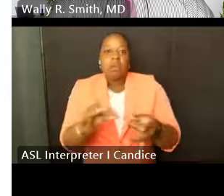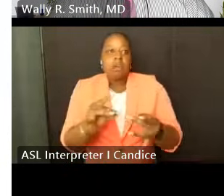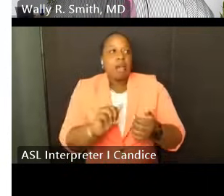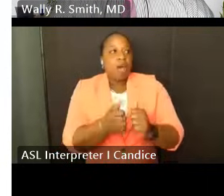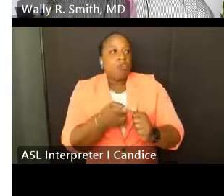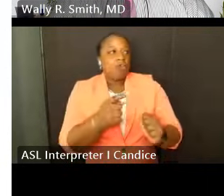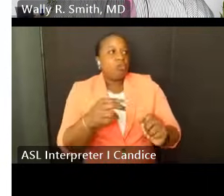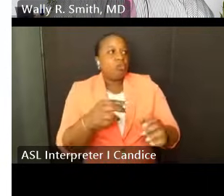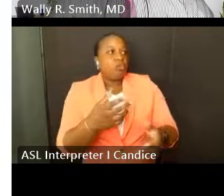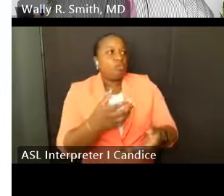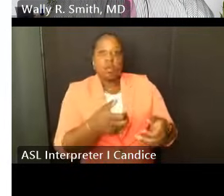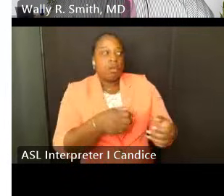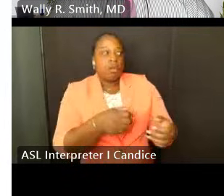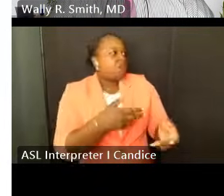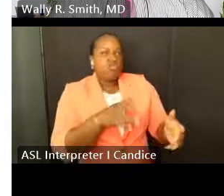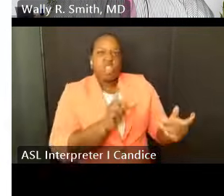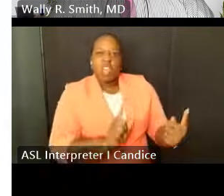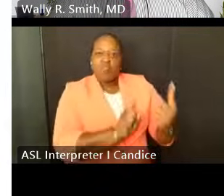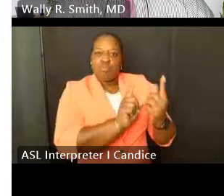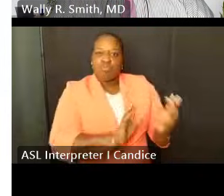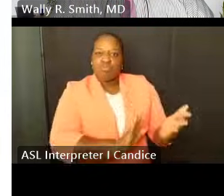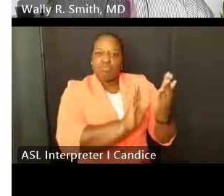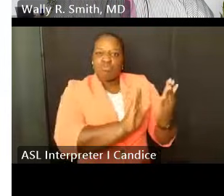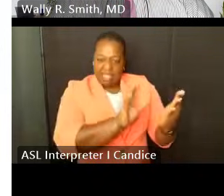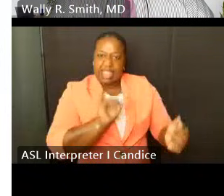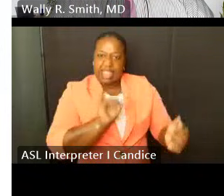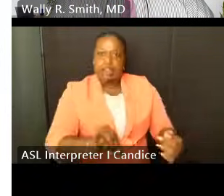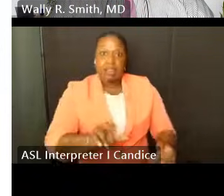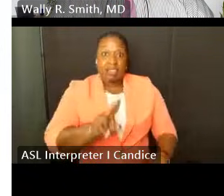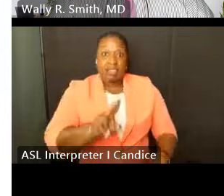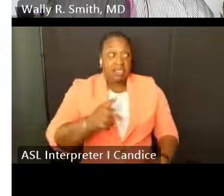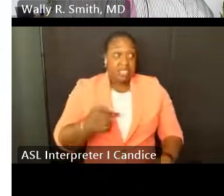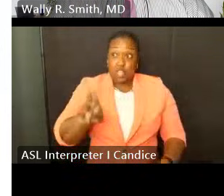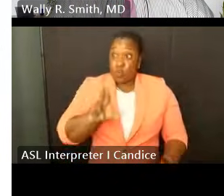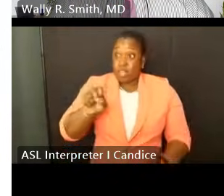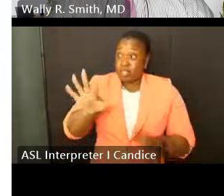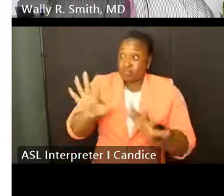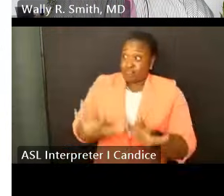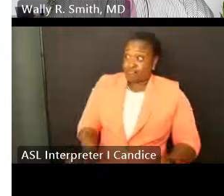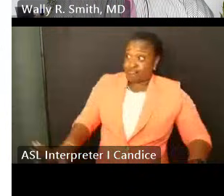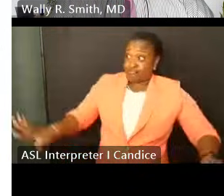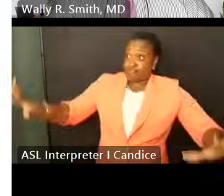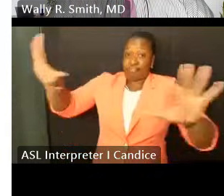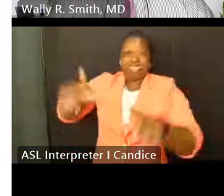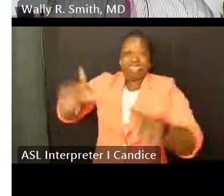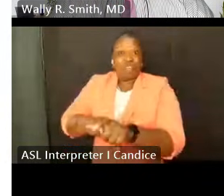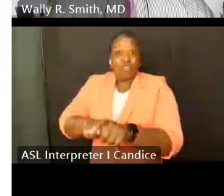of course, a disease that in the U.S. is virtually exclusively in the African American community,